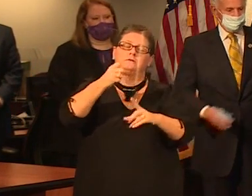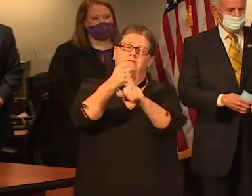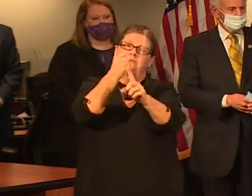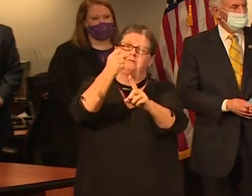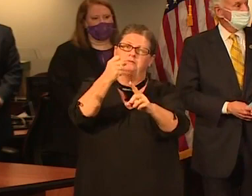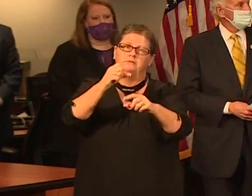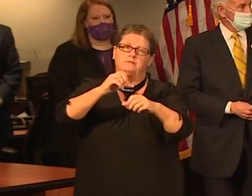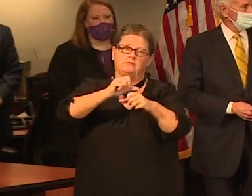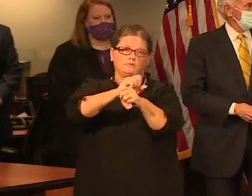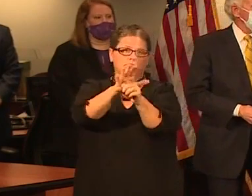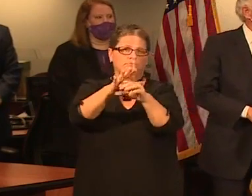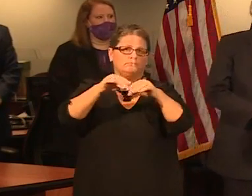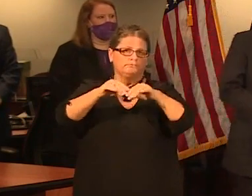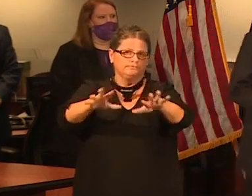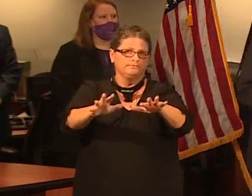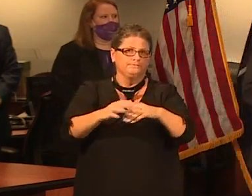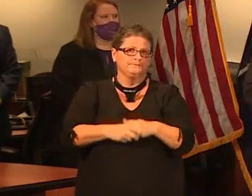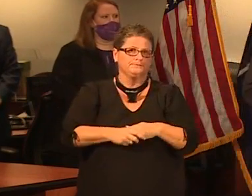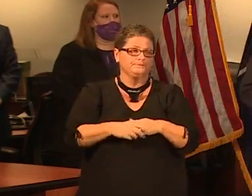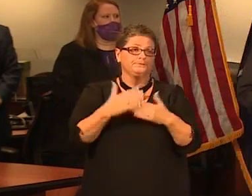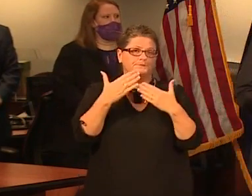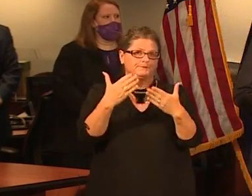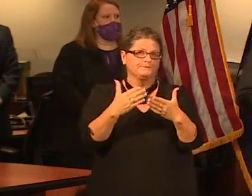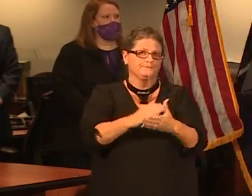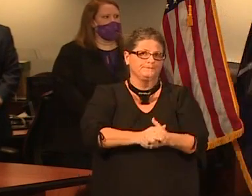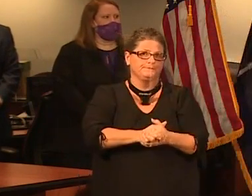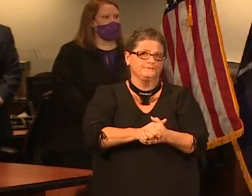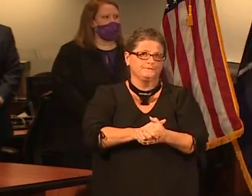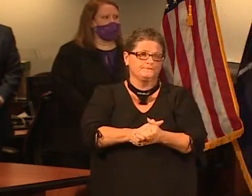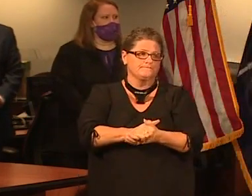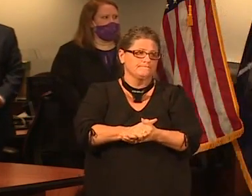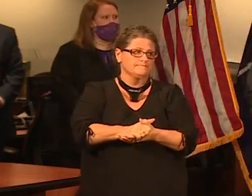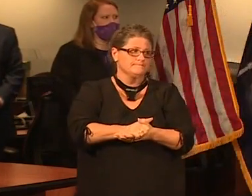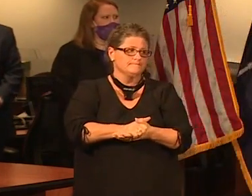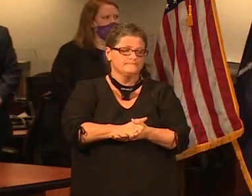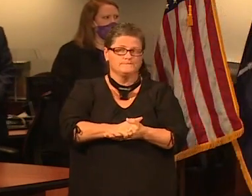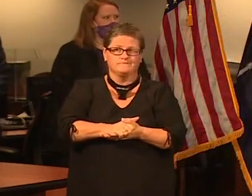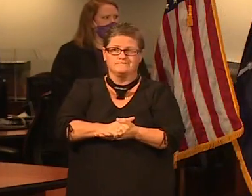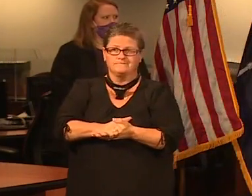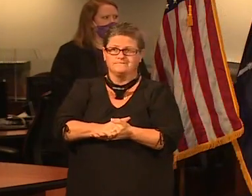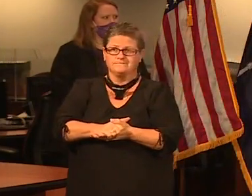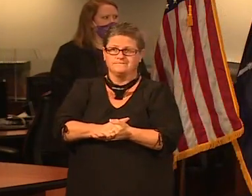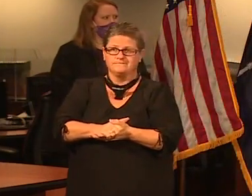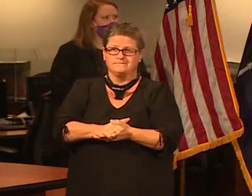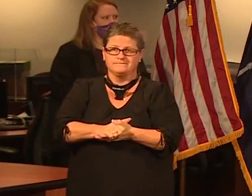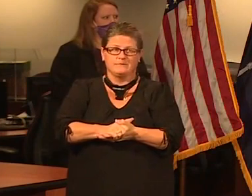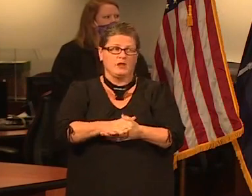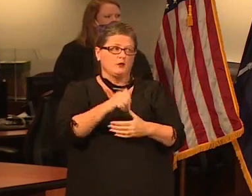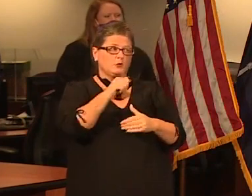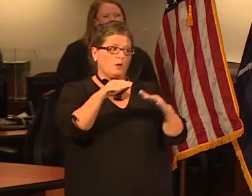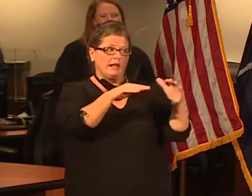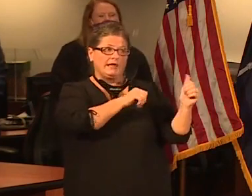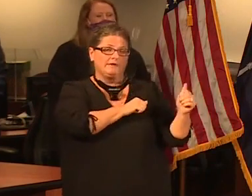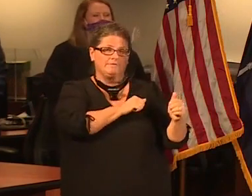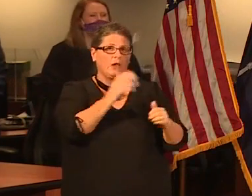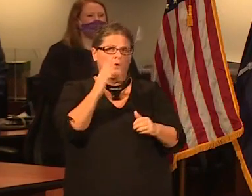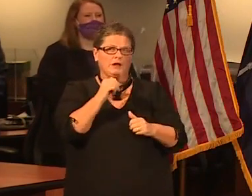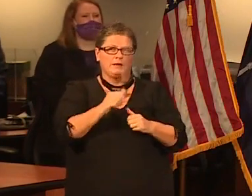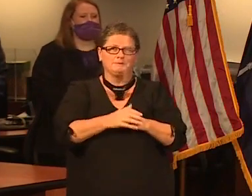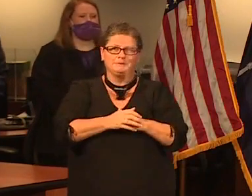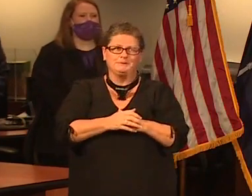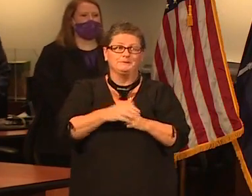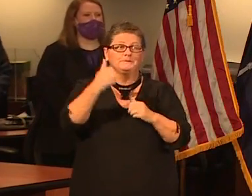TESTING REMAINS A CRITICAL PART OF THIS FIGHT AGAINST THE VACCINES.